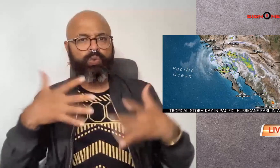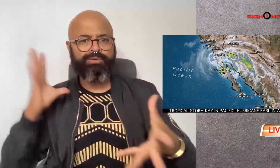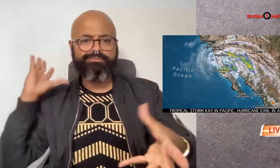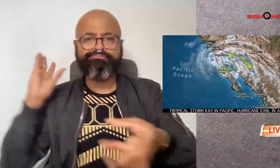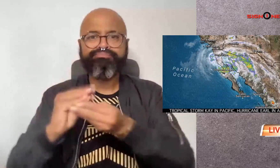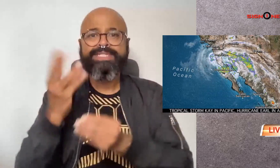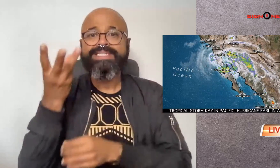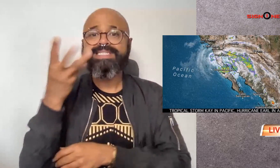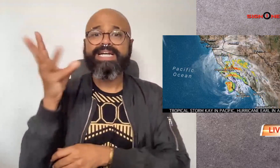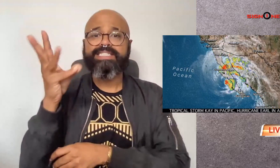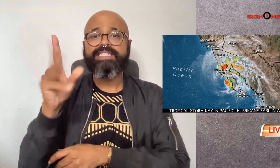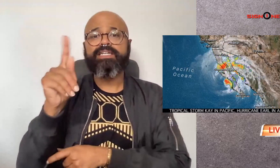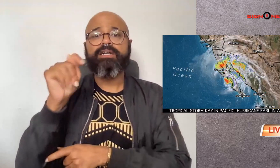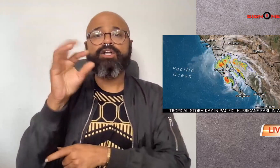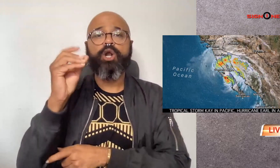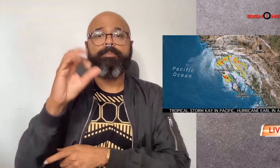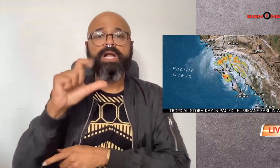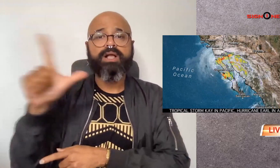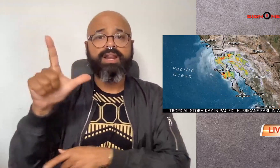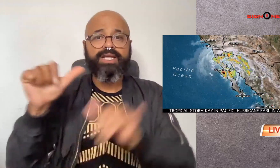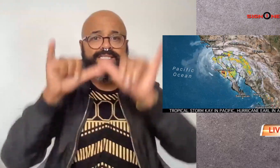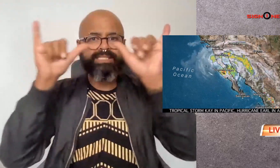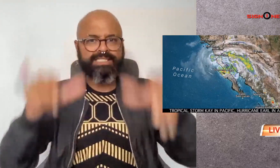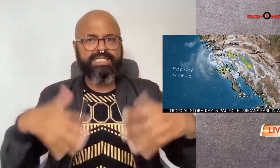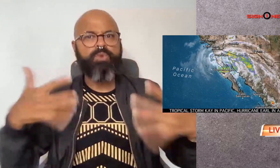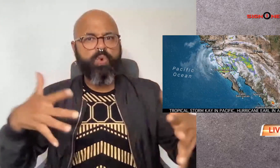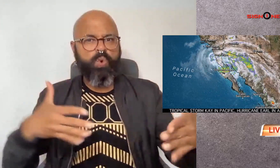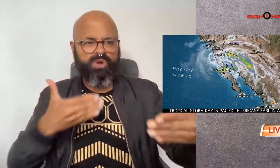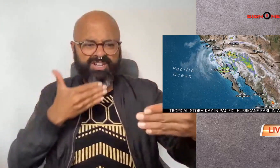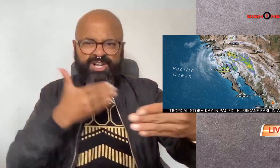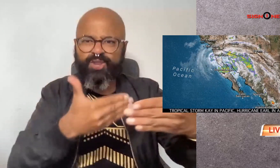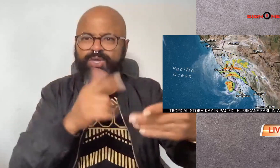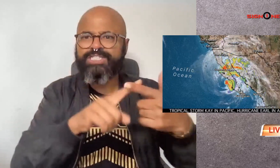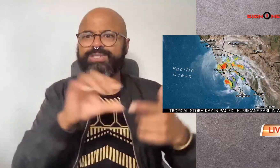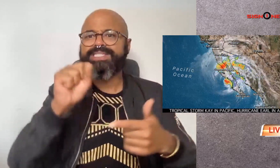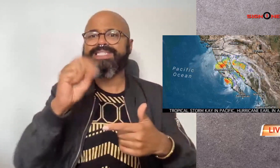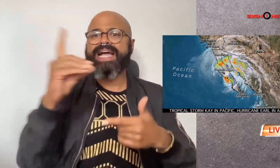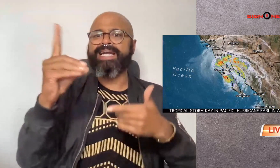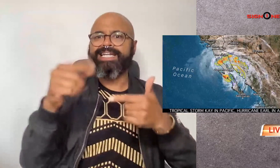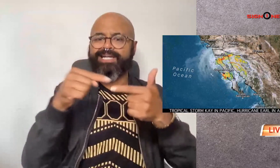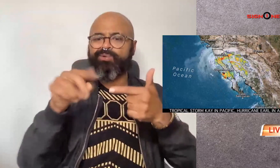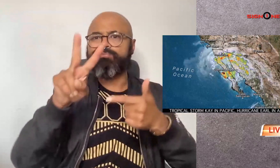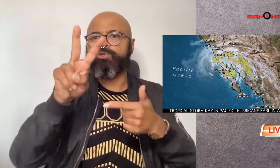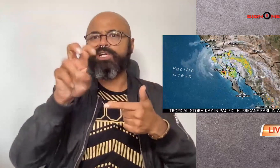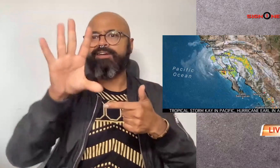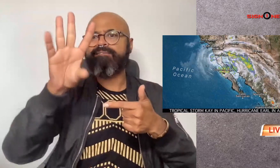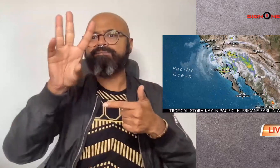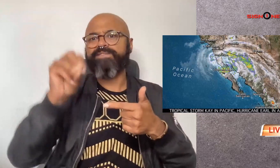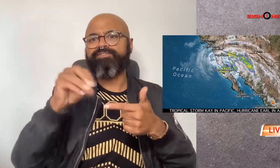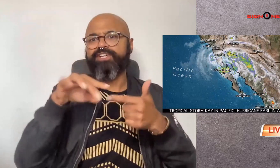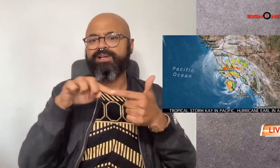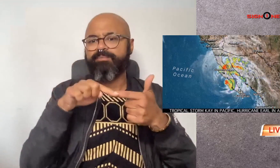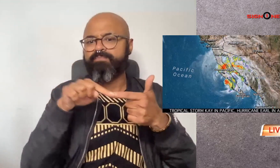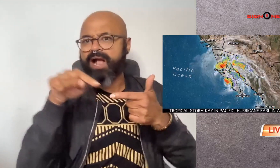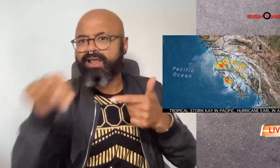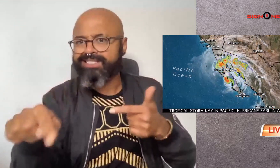meteorologists from the National Weather Service say only 16 tropical systems have come within 250